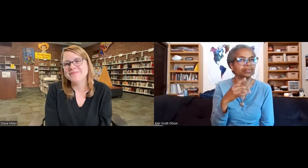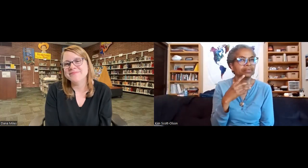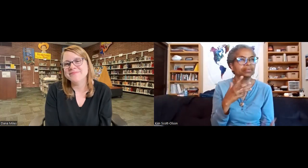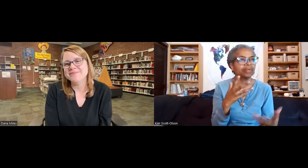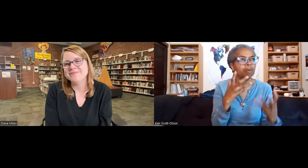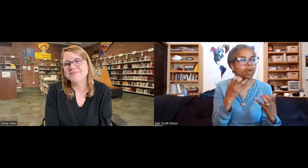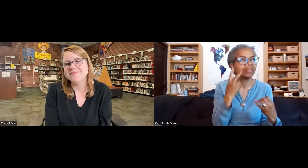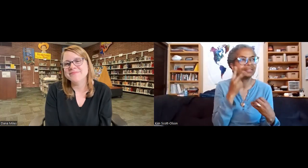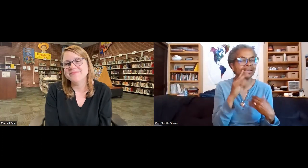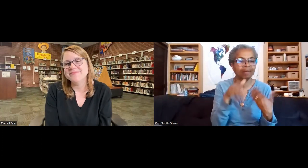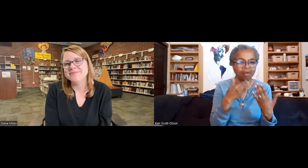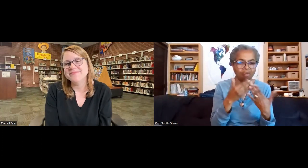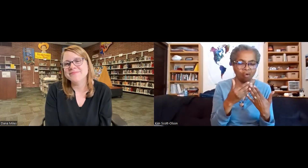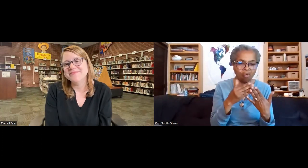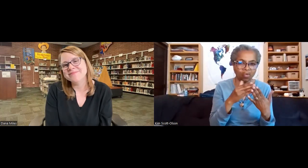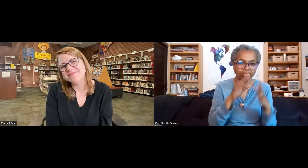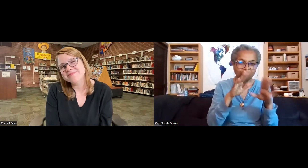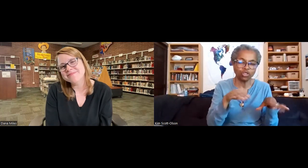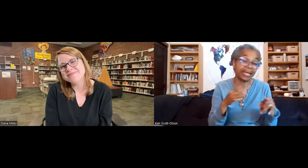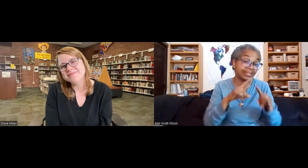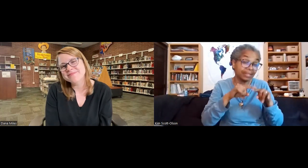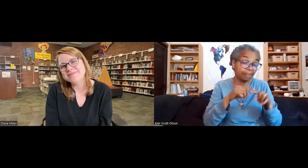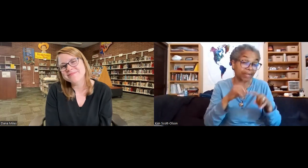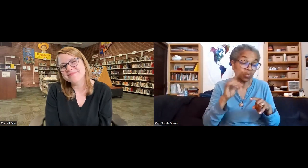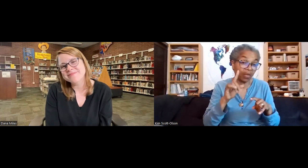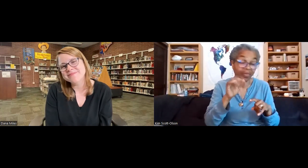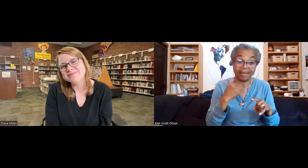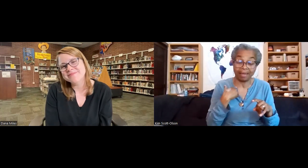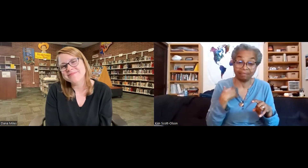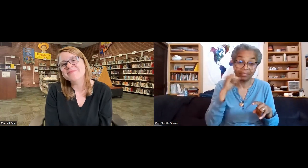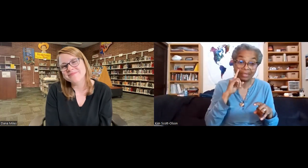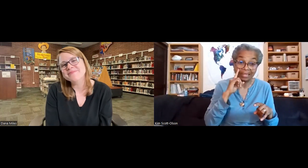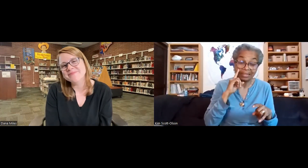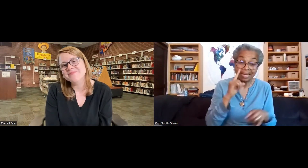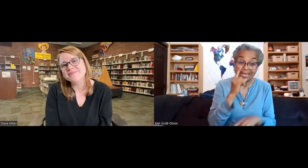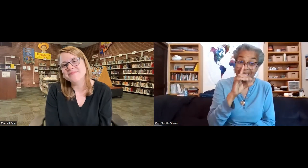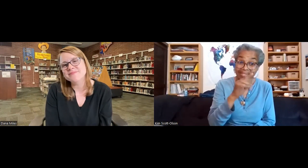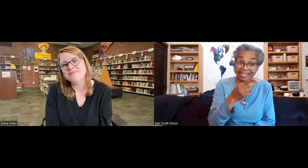I think that I want to see all children, especially in places where they have